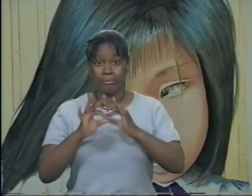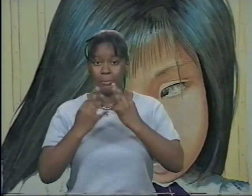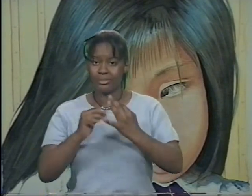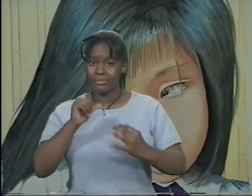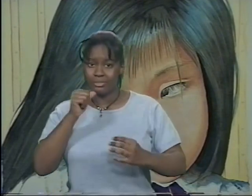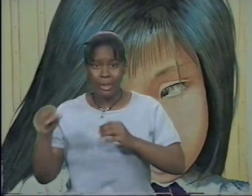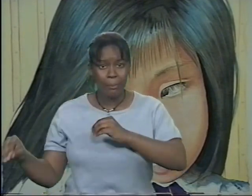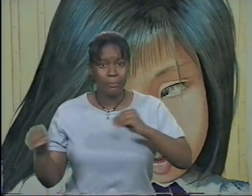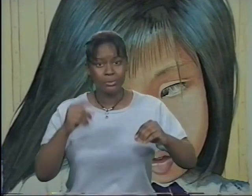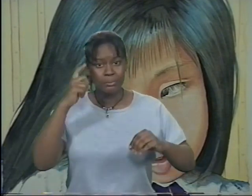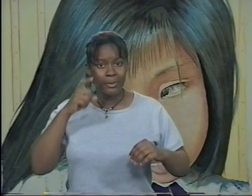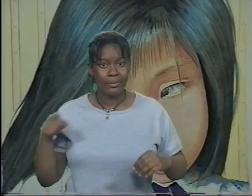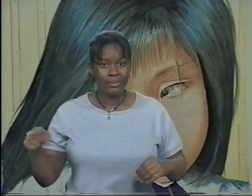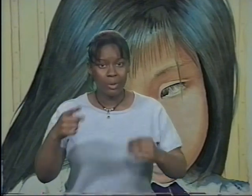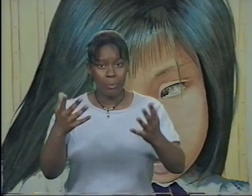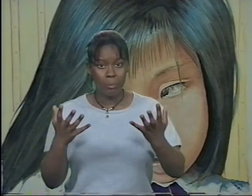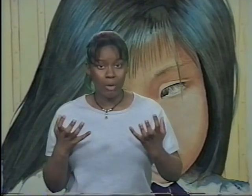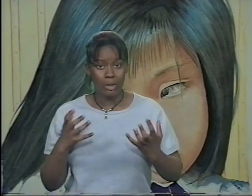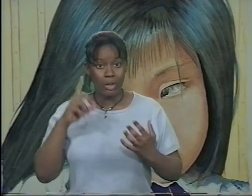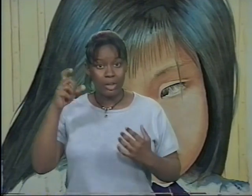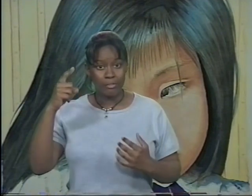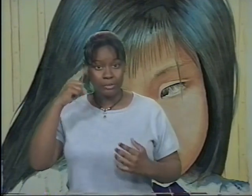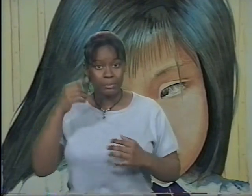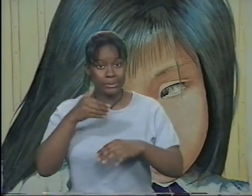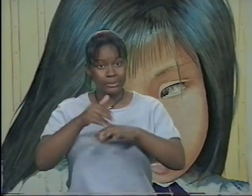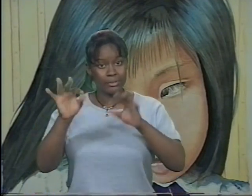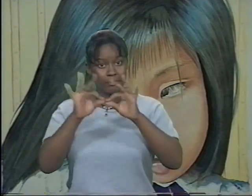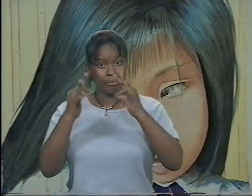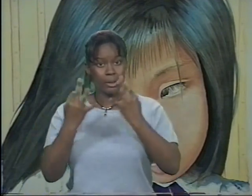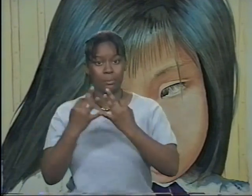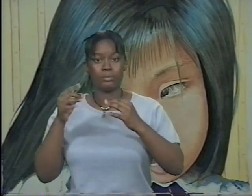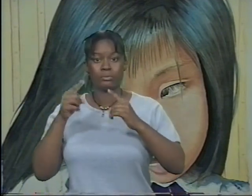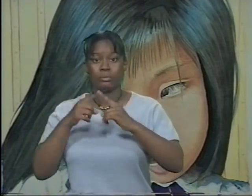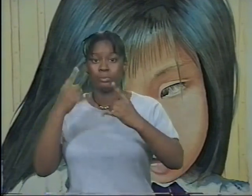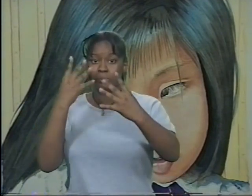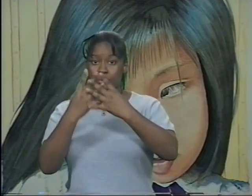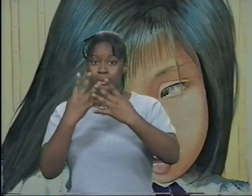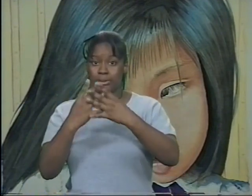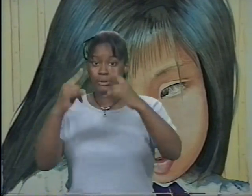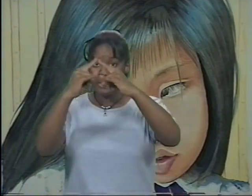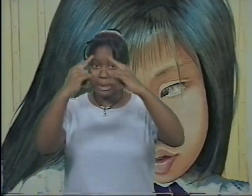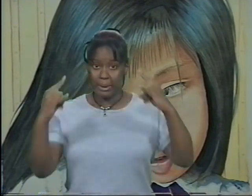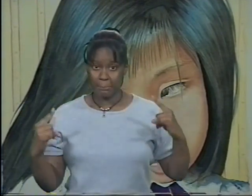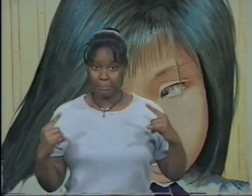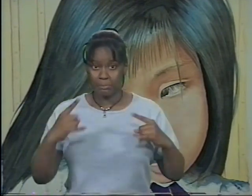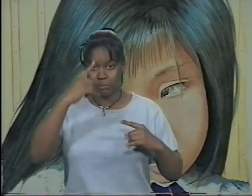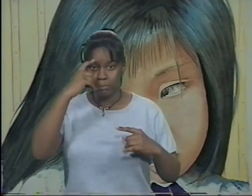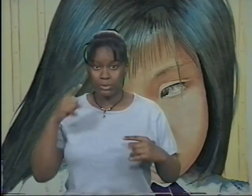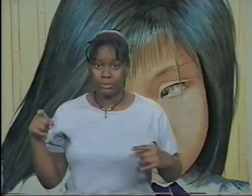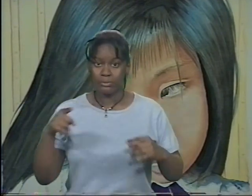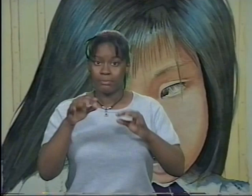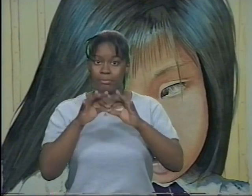Emi and her family weren't moving because they wanted to. The government was sending them to a prison